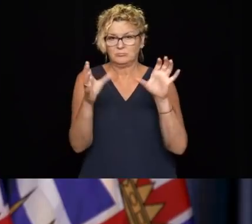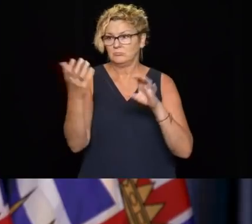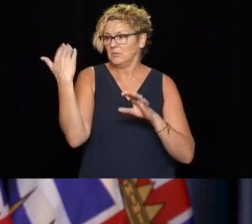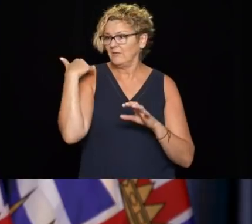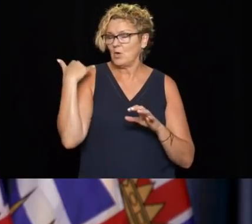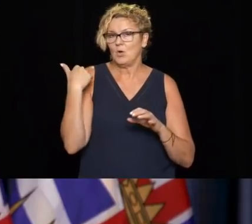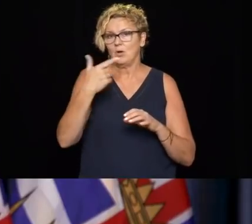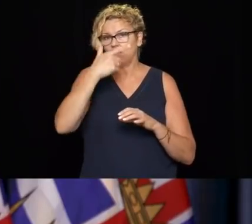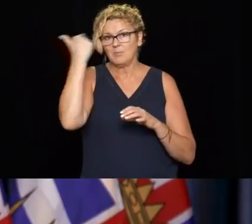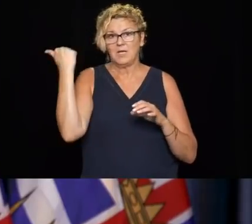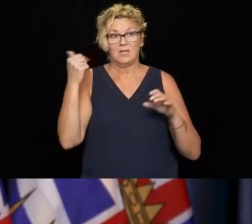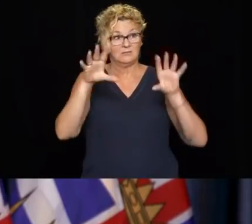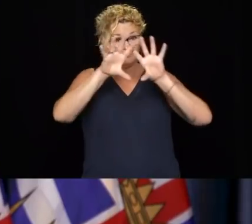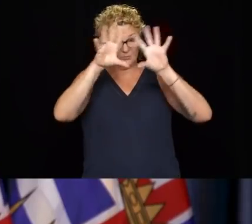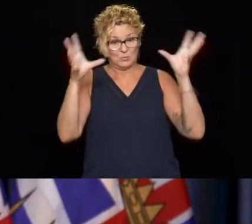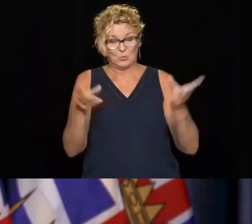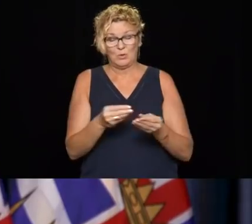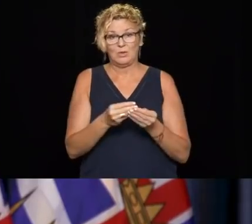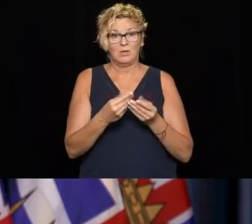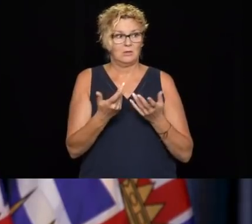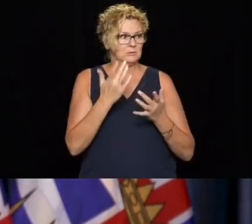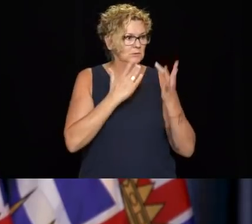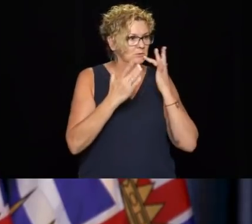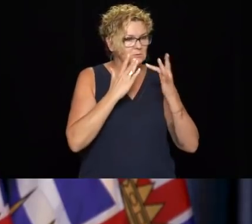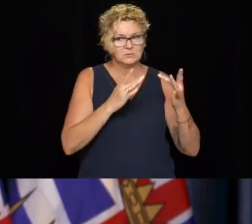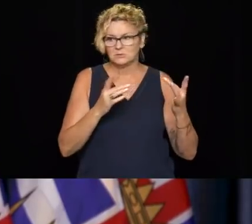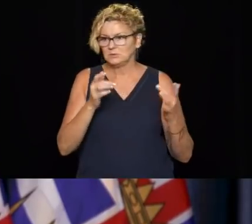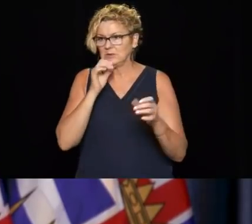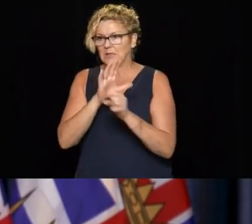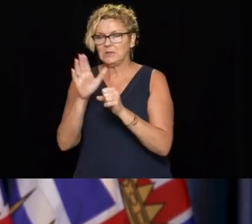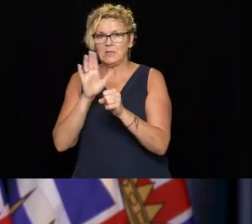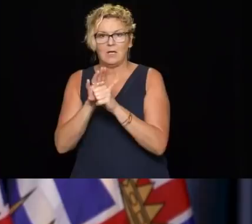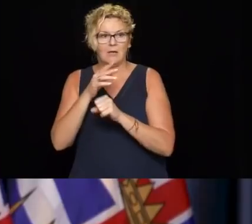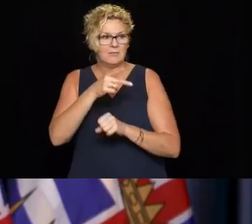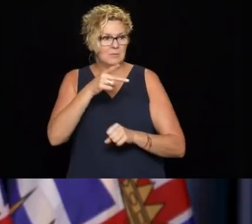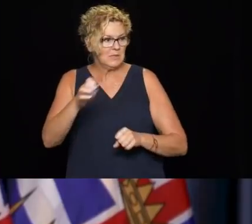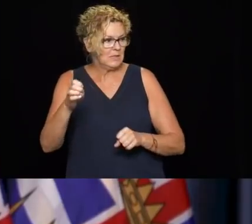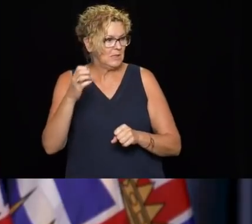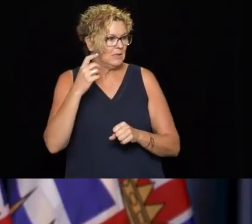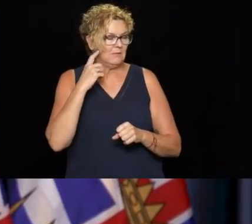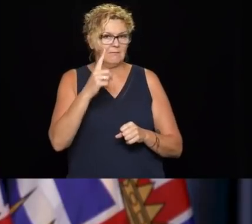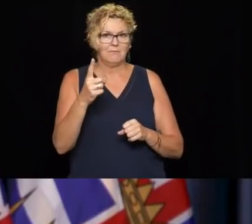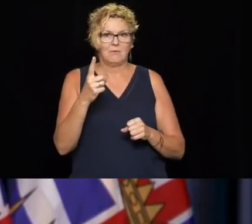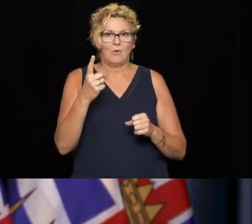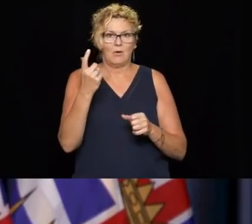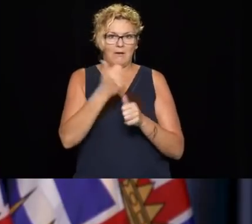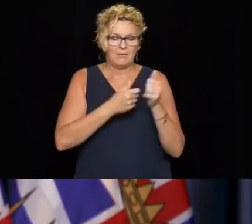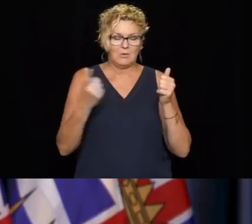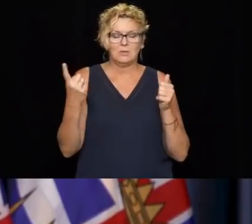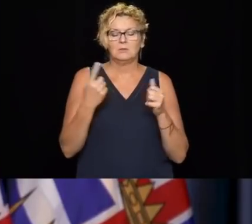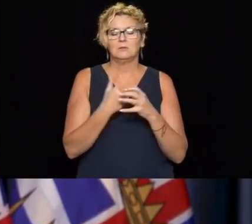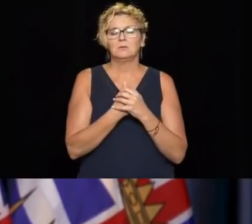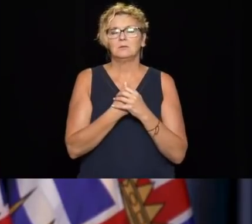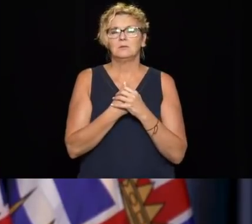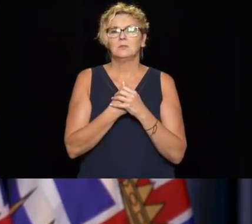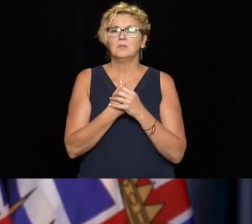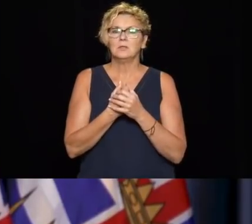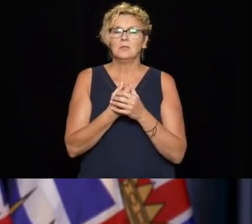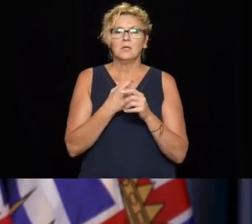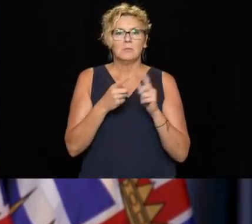the provisions we put in place in large to deal with what was at that time a dramatic increase of utilization at a time when the world market